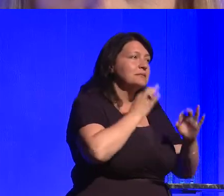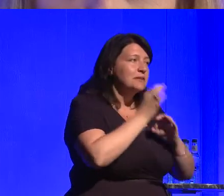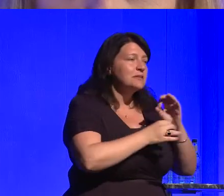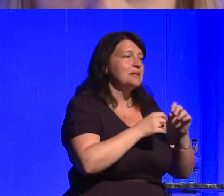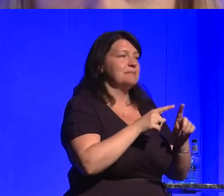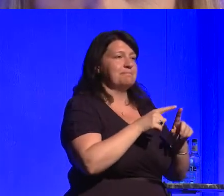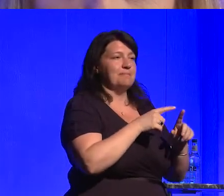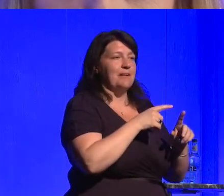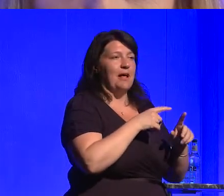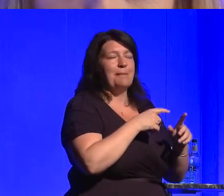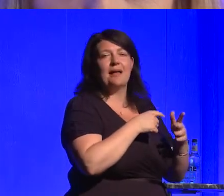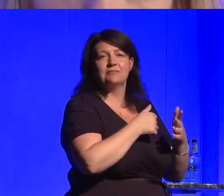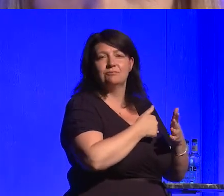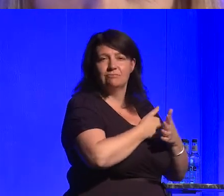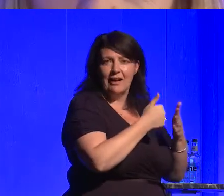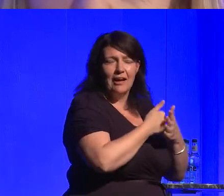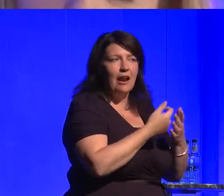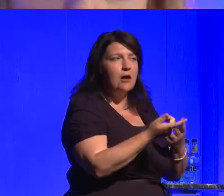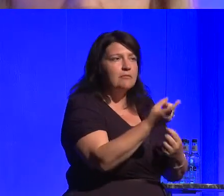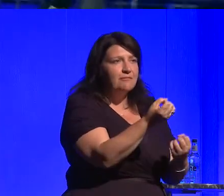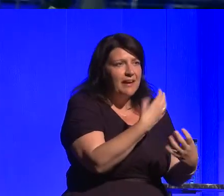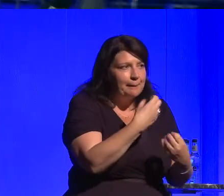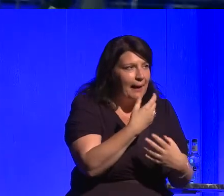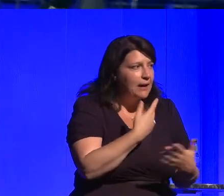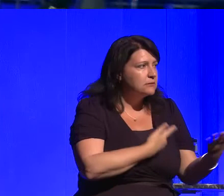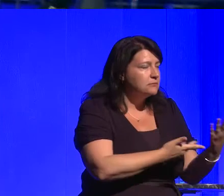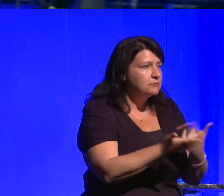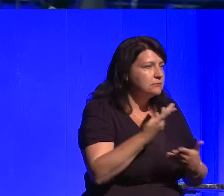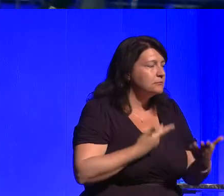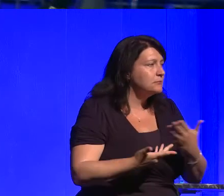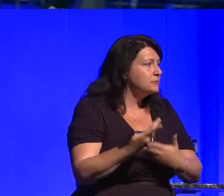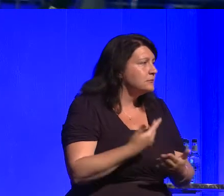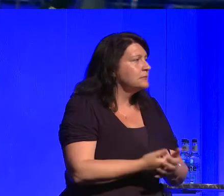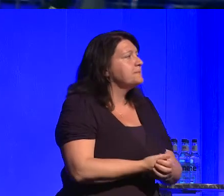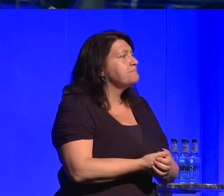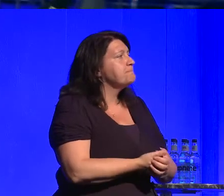On a common theme that has come out of all the groups, there is recognition that this